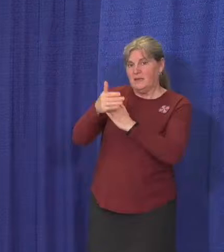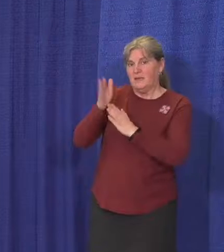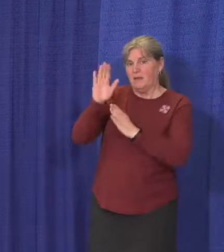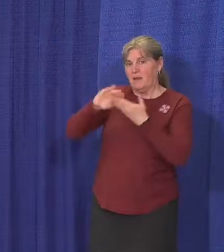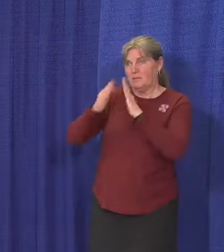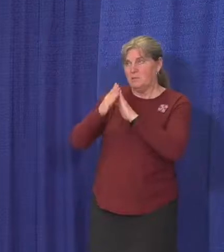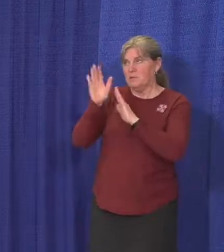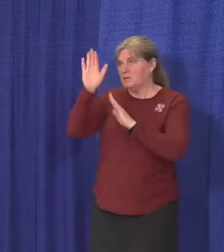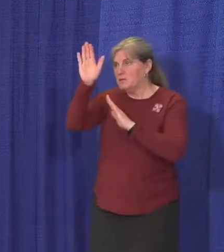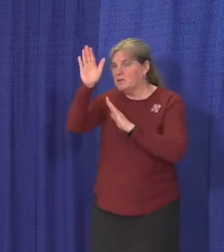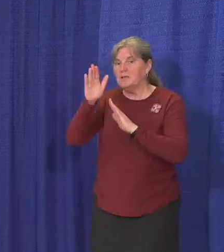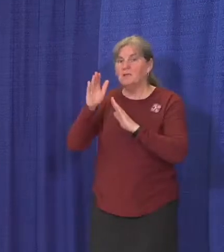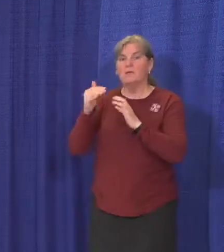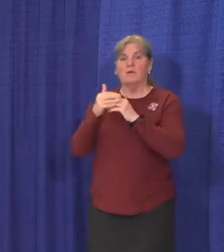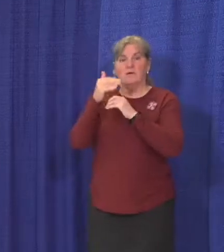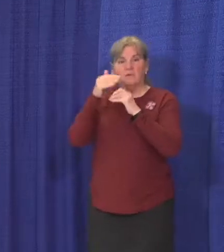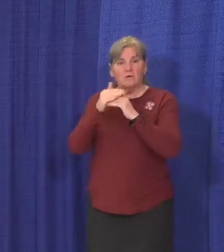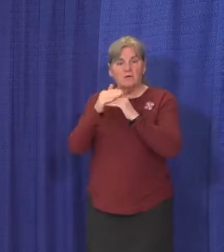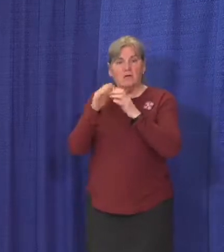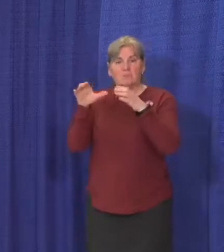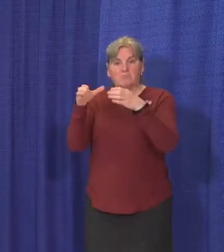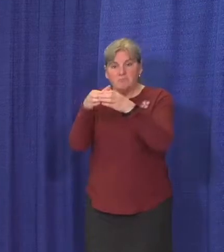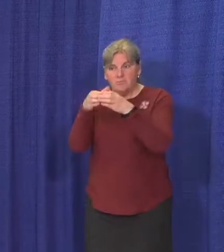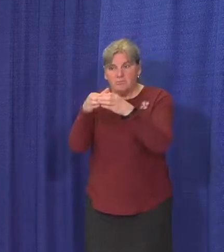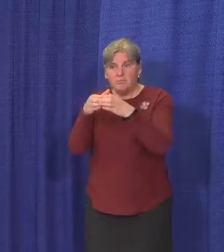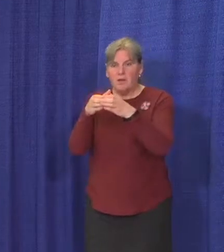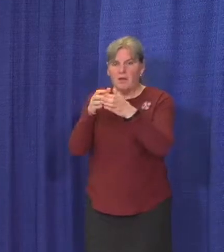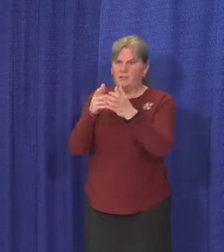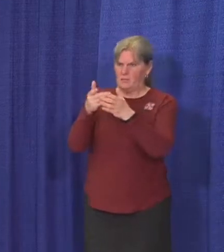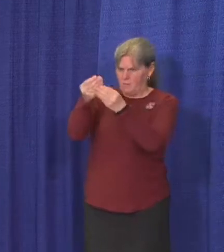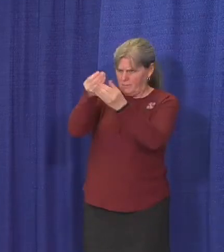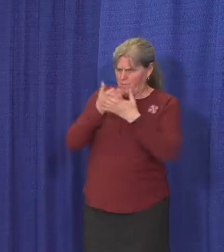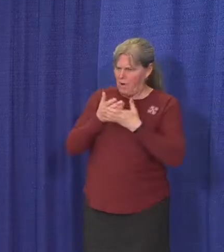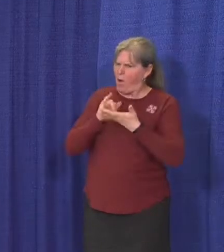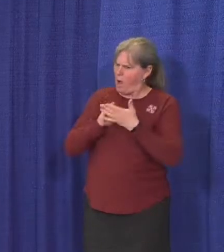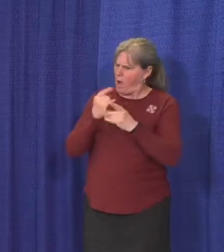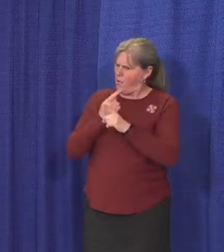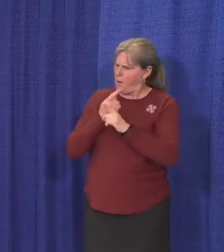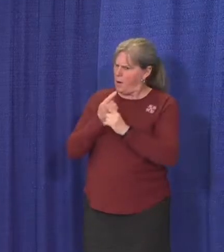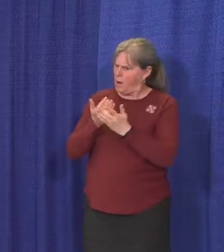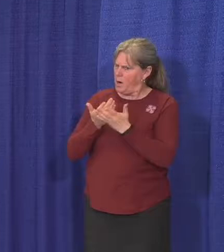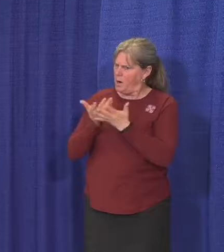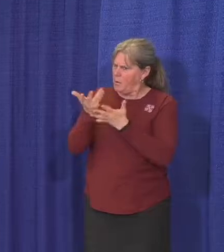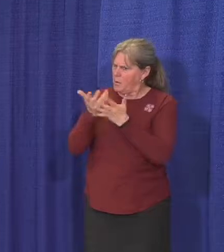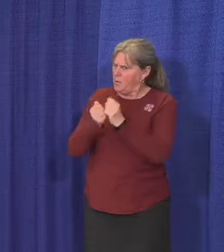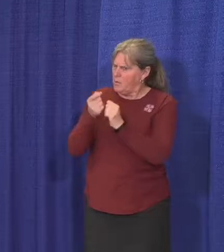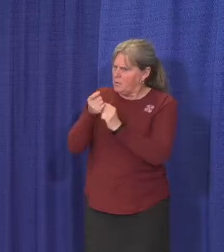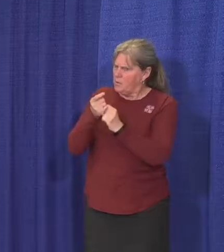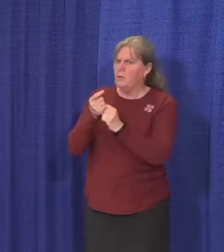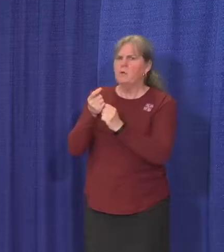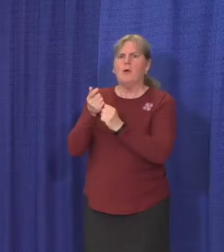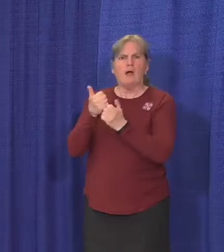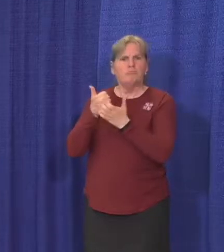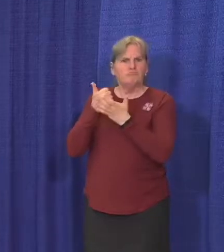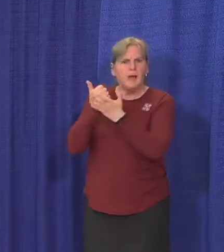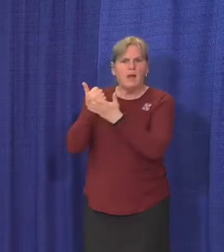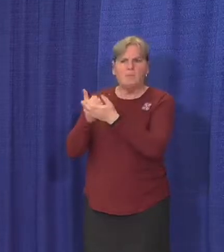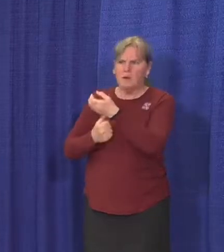They are best informed as to how we should interact with them and how we can work with them going